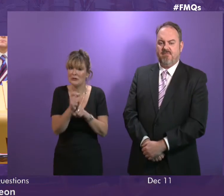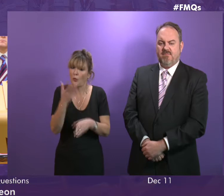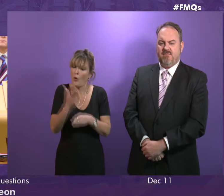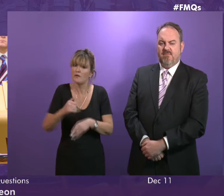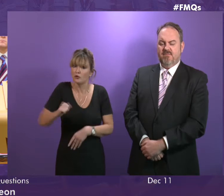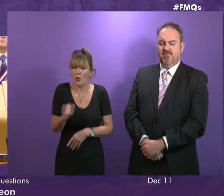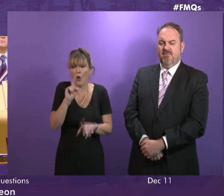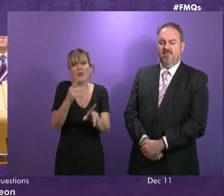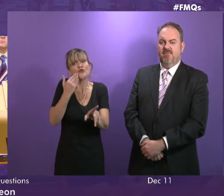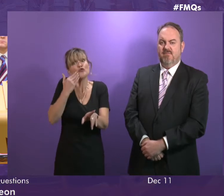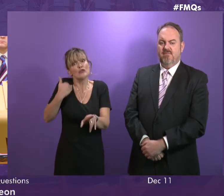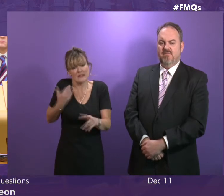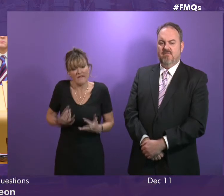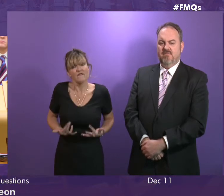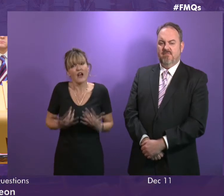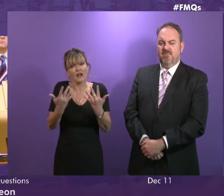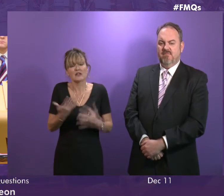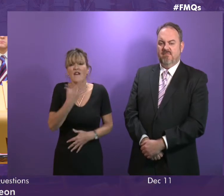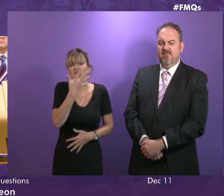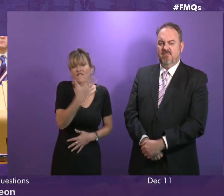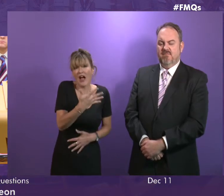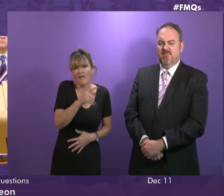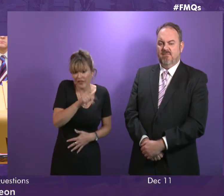The most recent figures show that the number of GPs who are working in Scotland is 5,049,